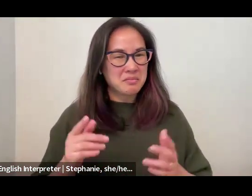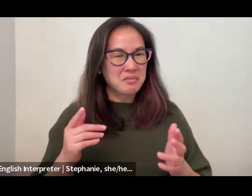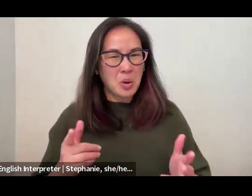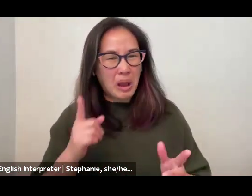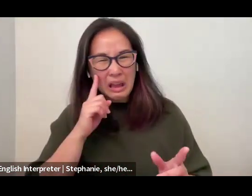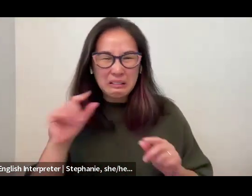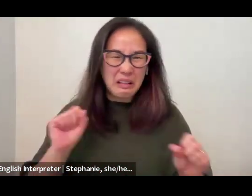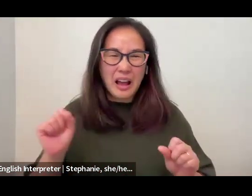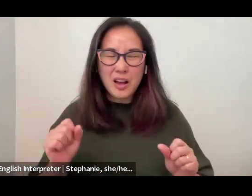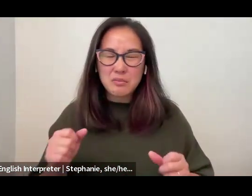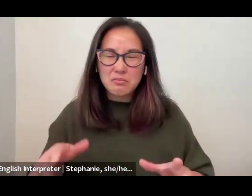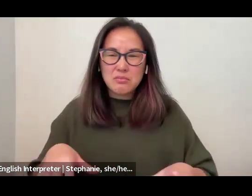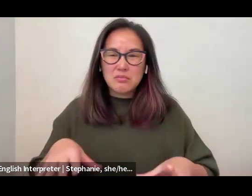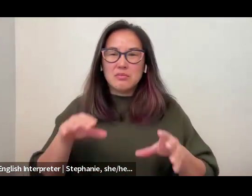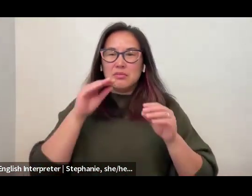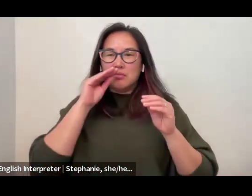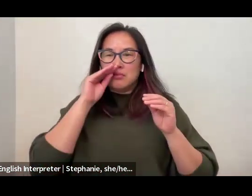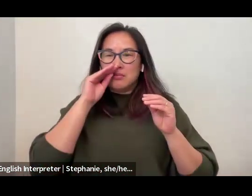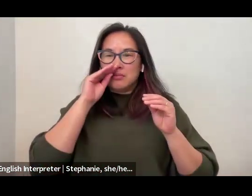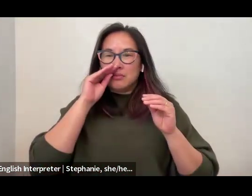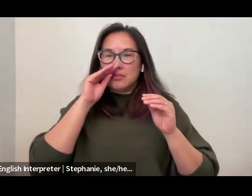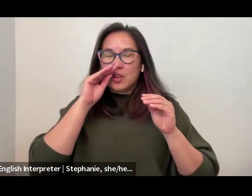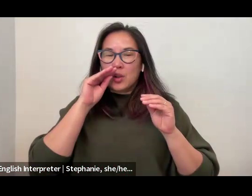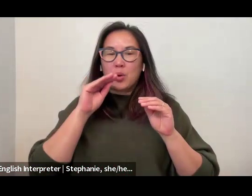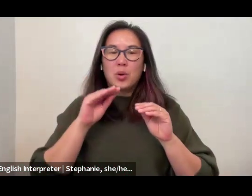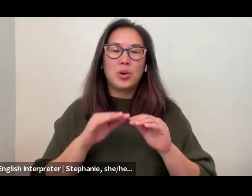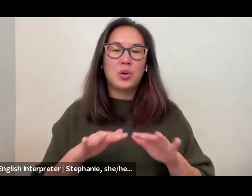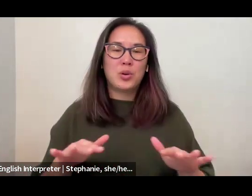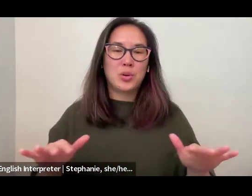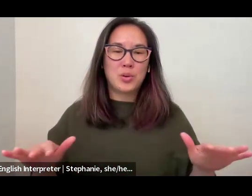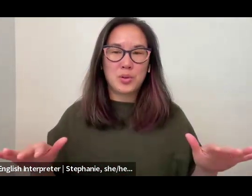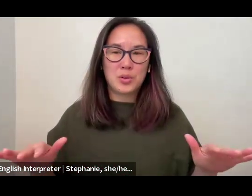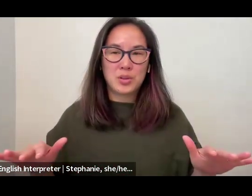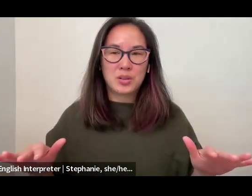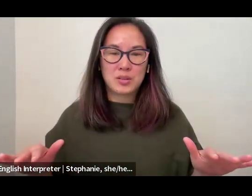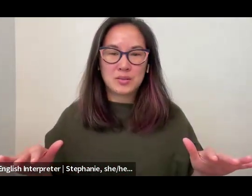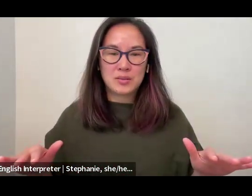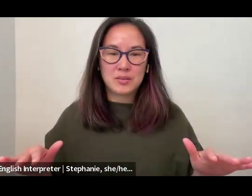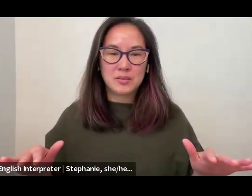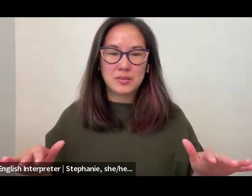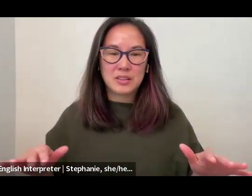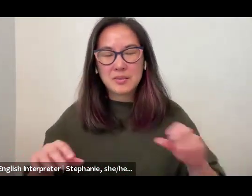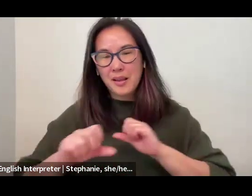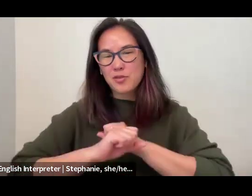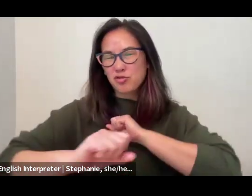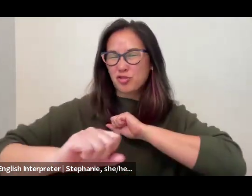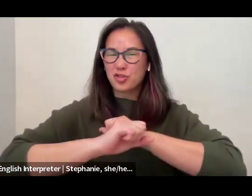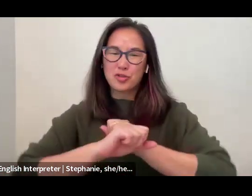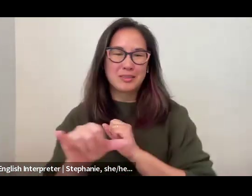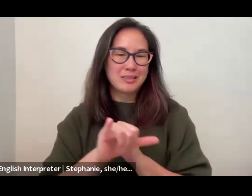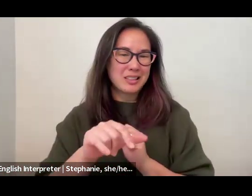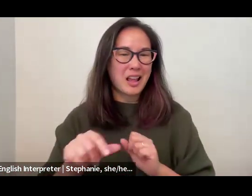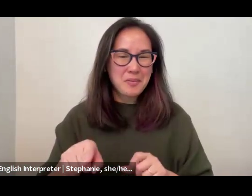And out. Maybe you stretch and wiggle with it, if you've got some wiggles in your body.